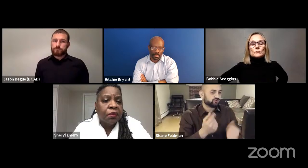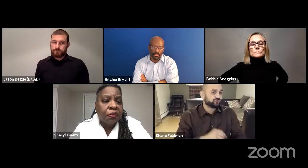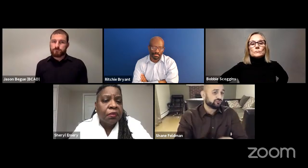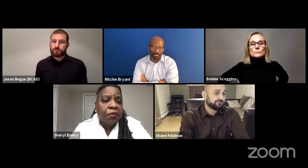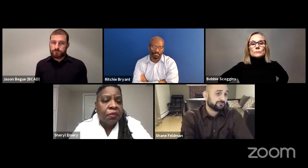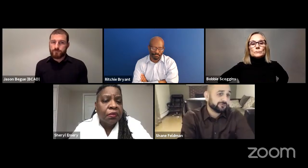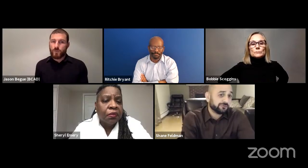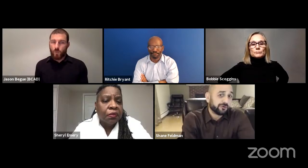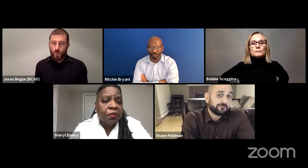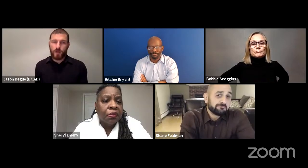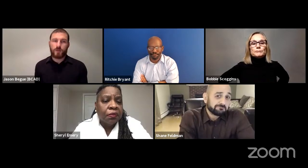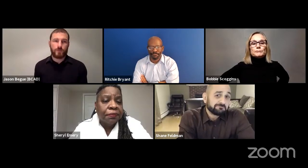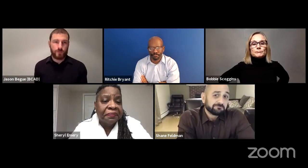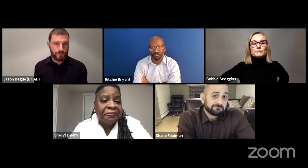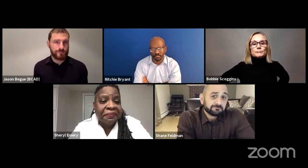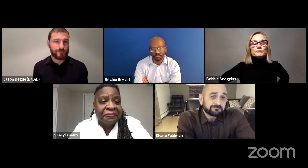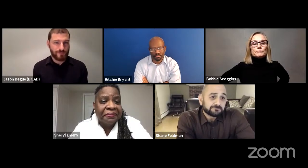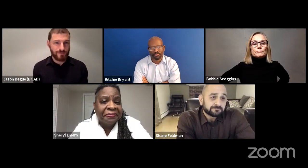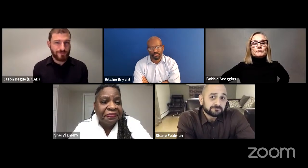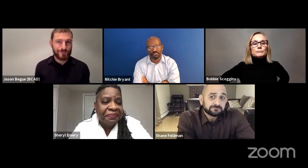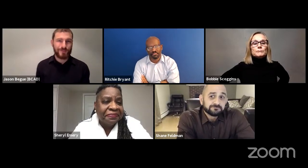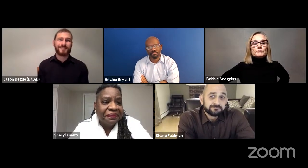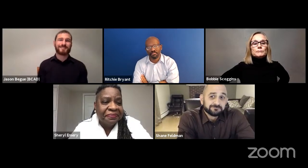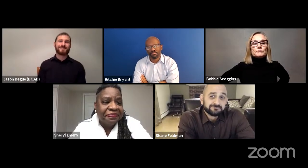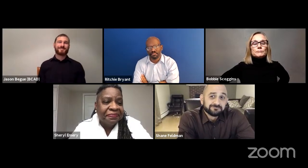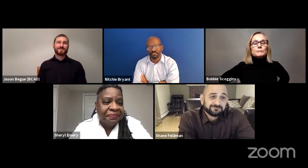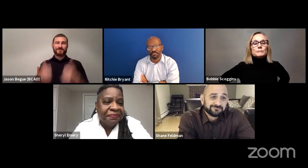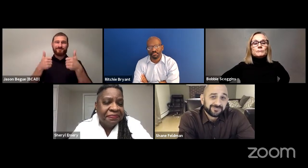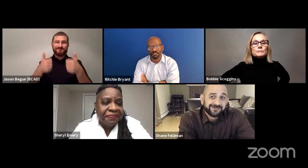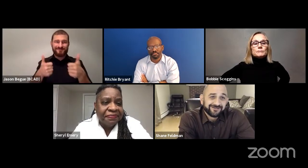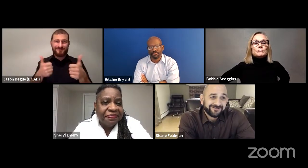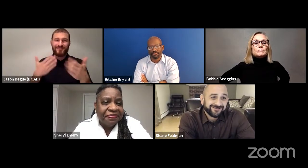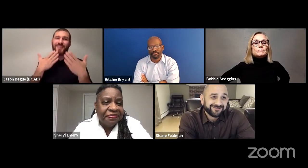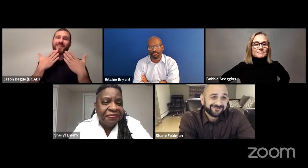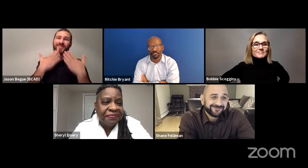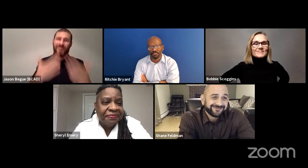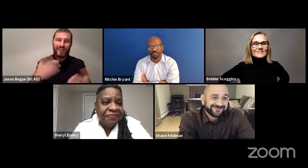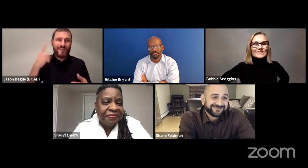accountable if you have accepted such tests or evaluation.